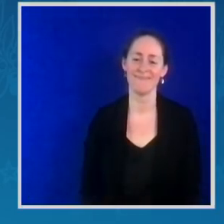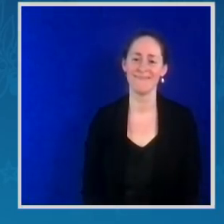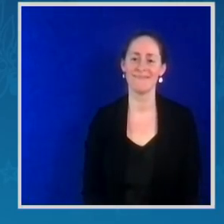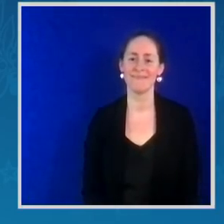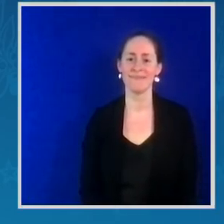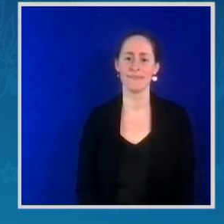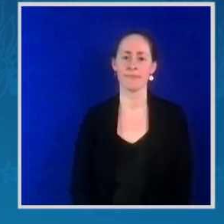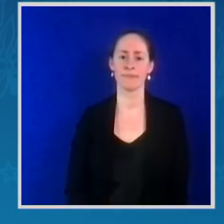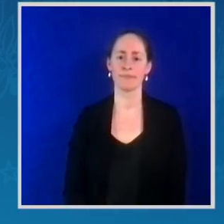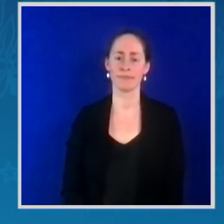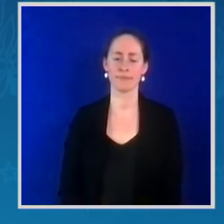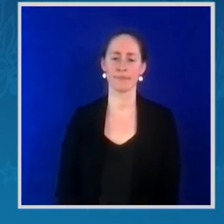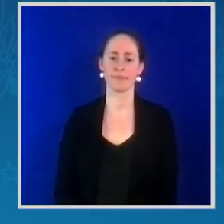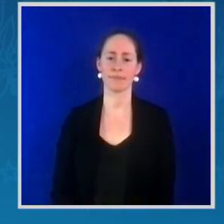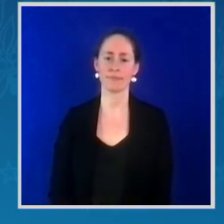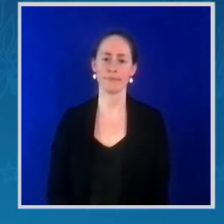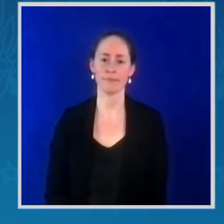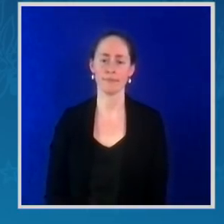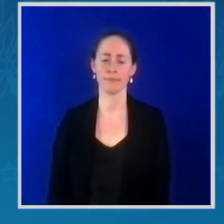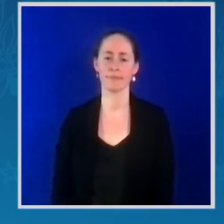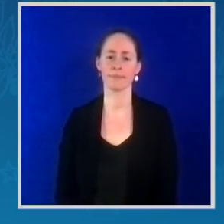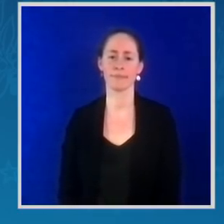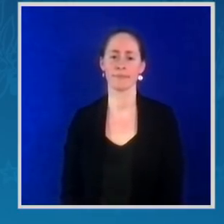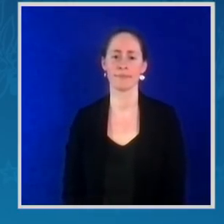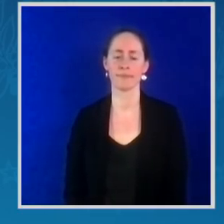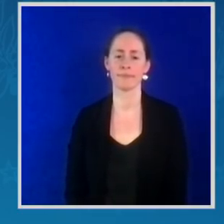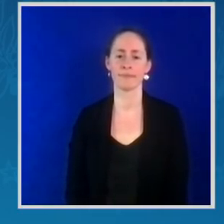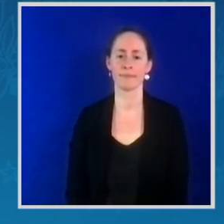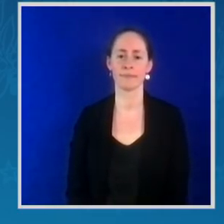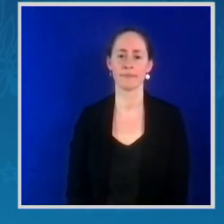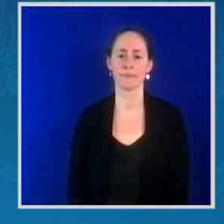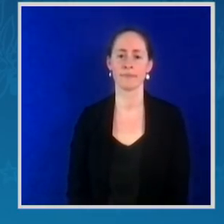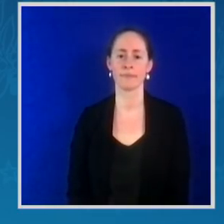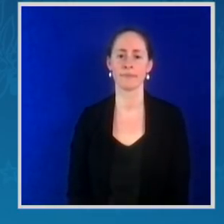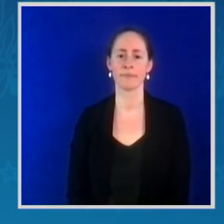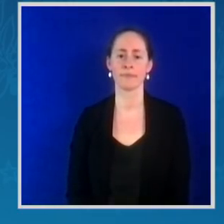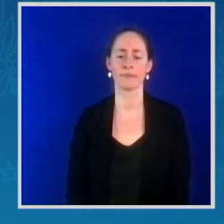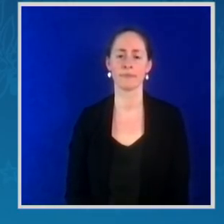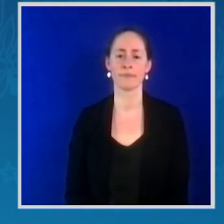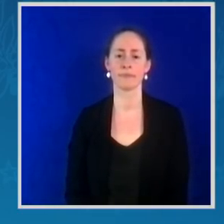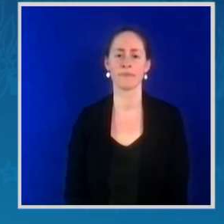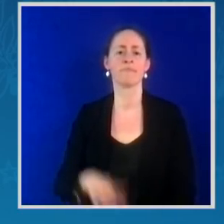The Press: Thank you. Madam Vice President, yesterday you said you didn't want to focus on grand gestures